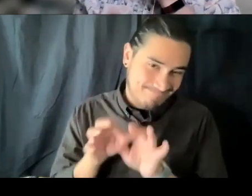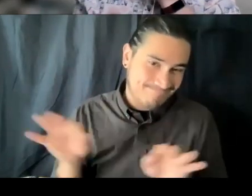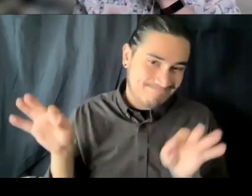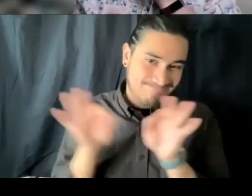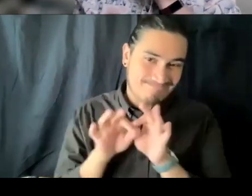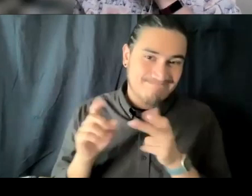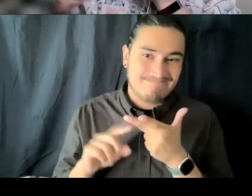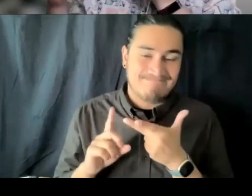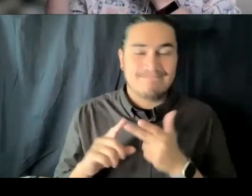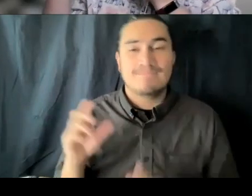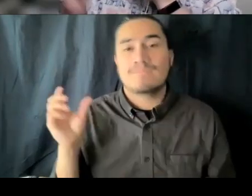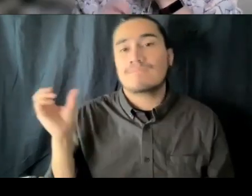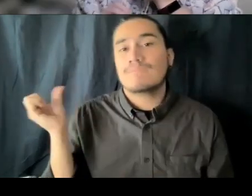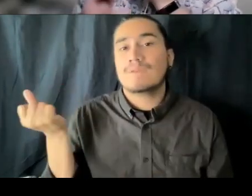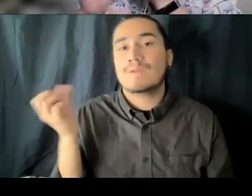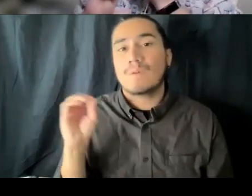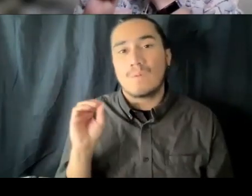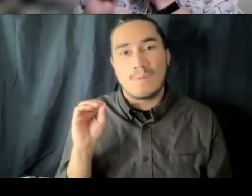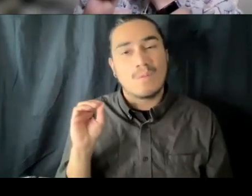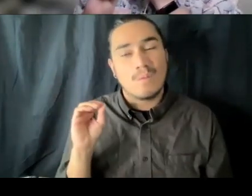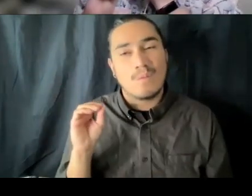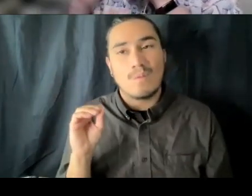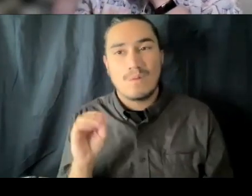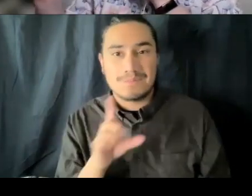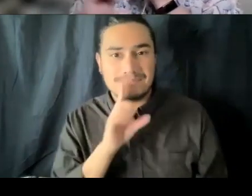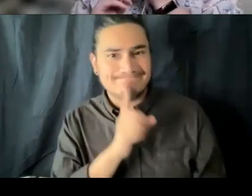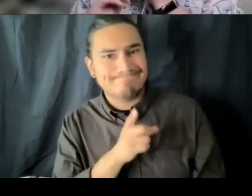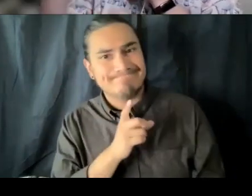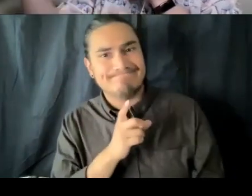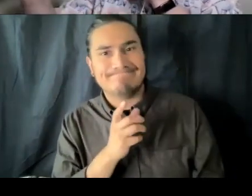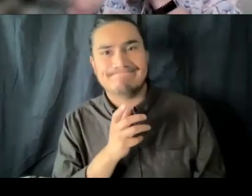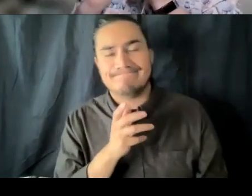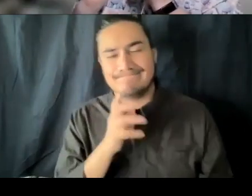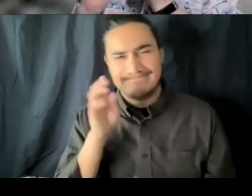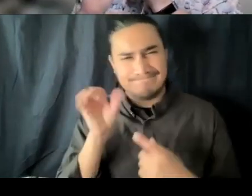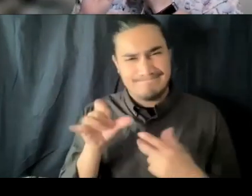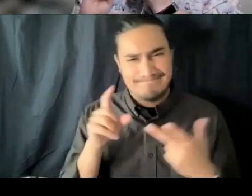So really, you know, that what we're looking for overall